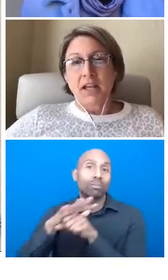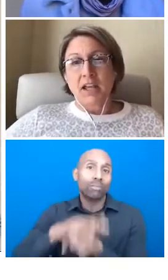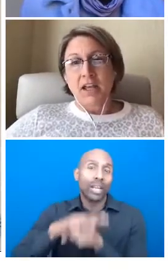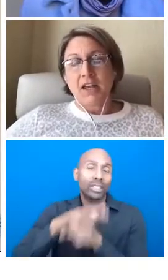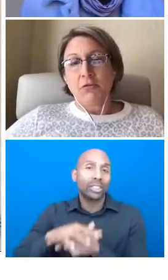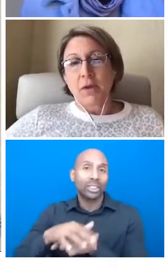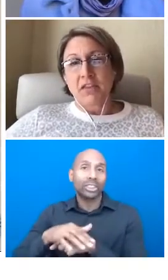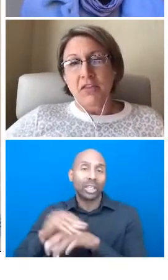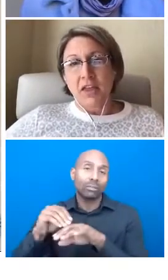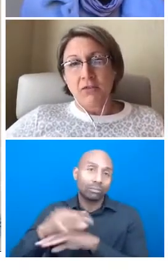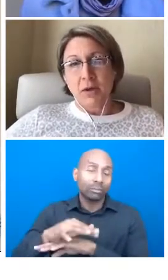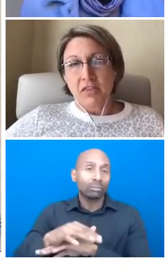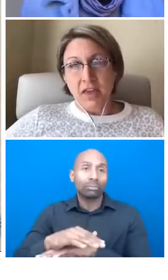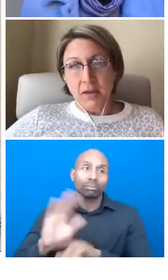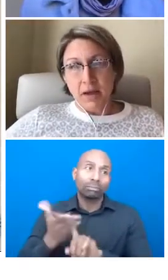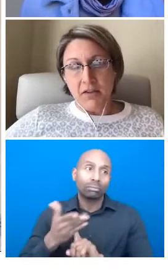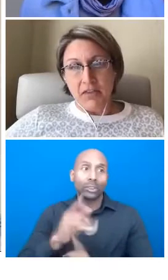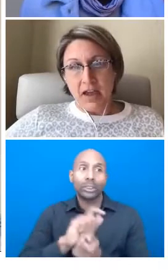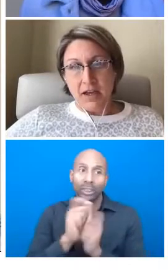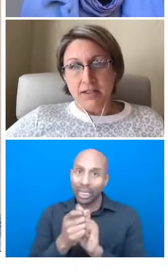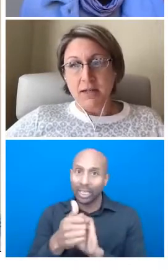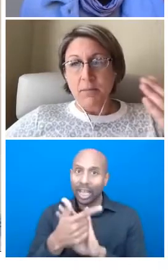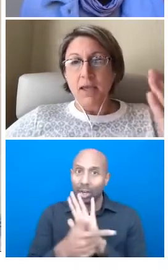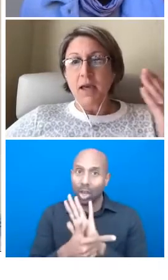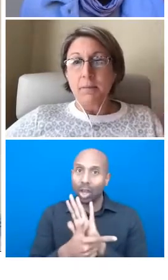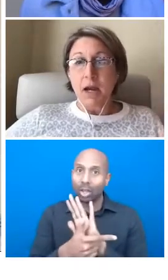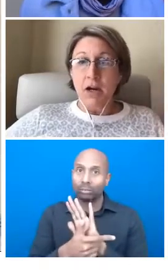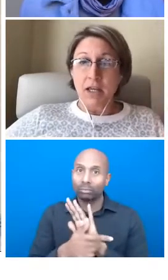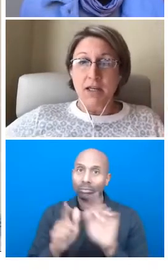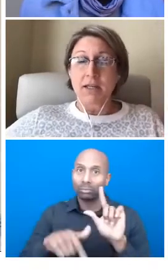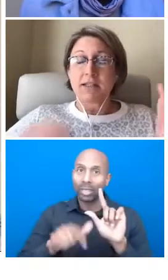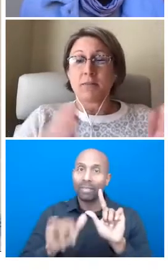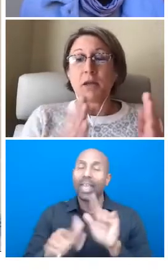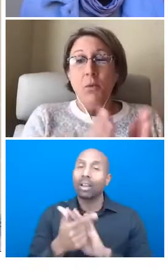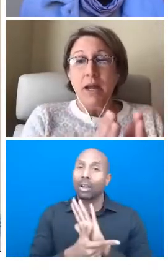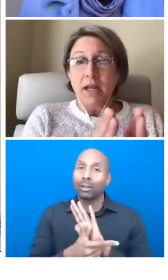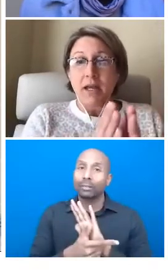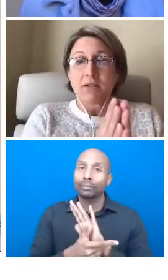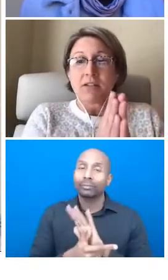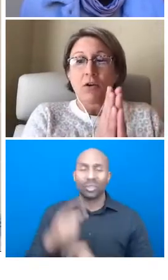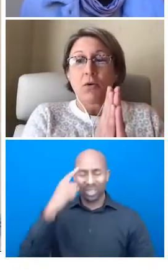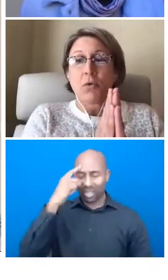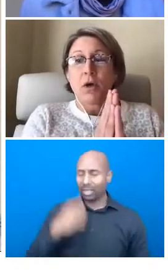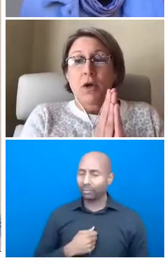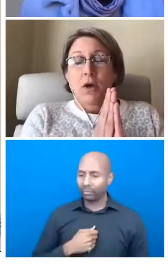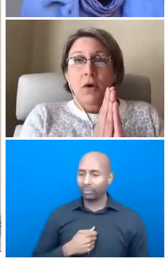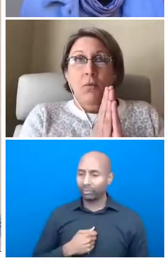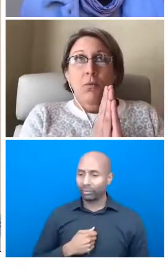But it's on the books that to be American is to be white.